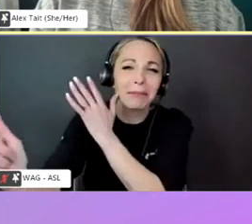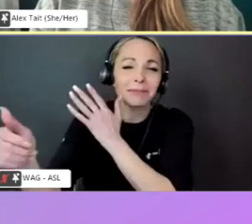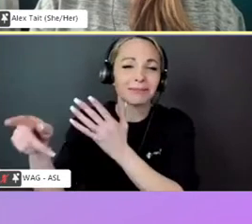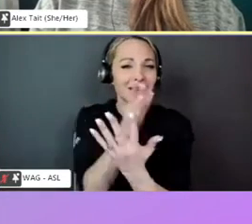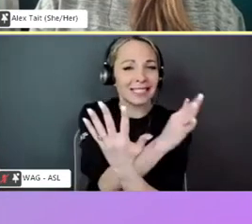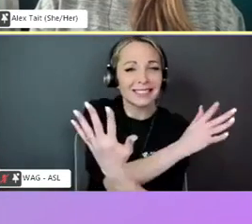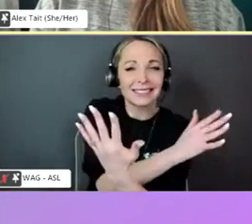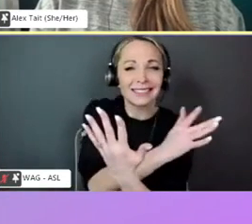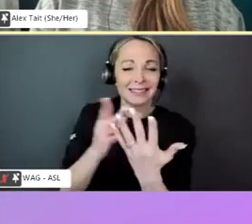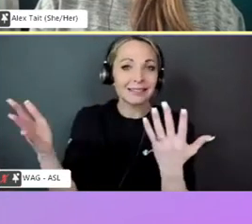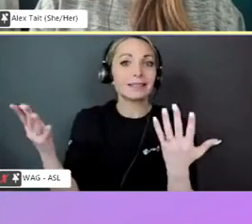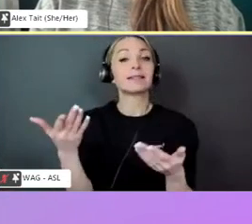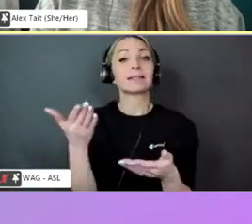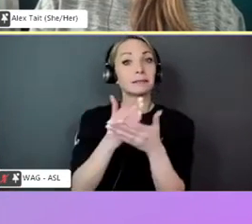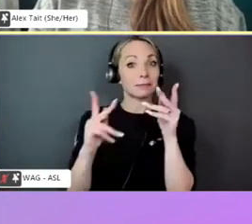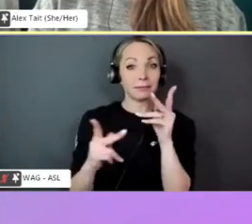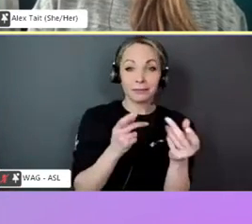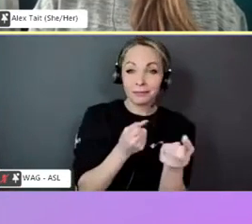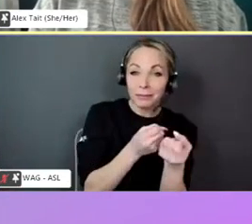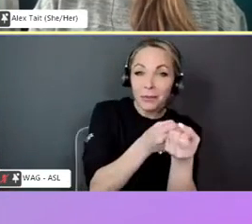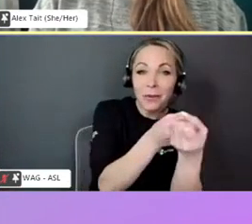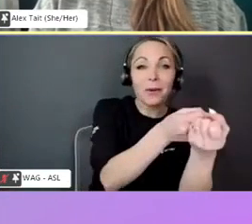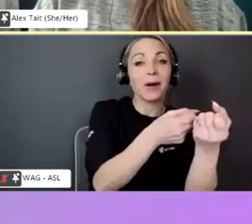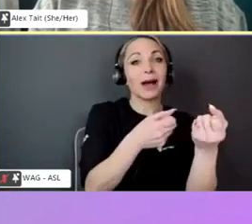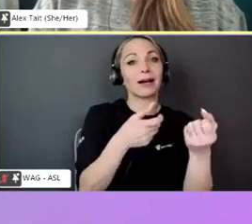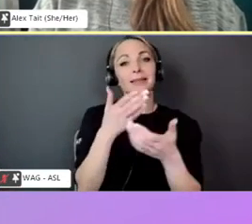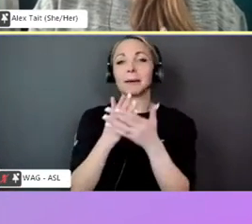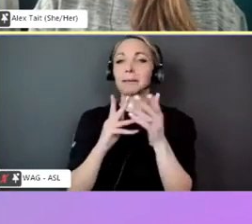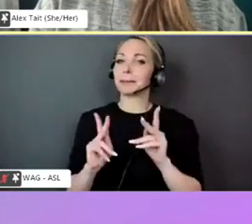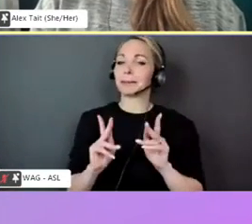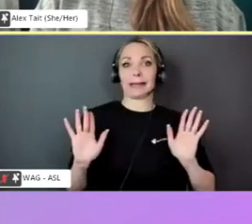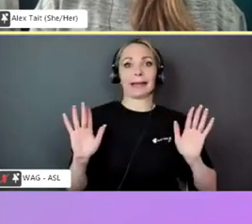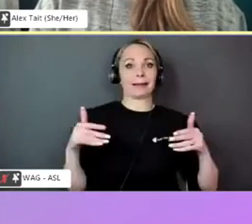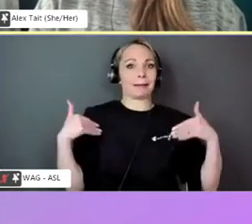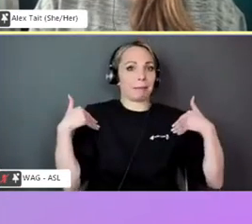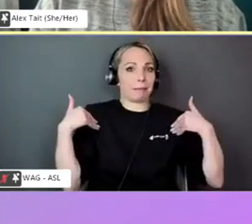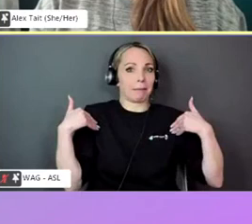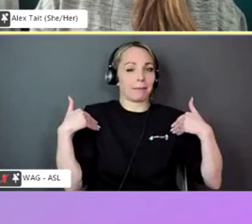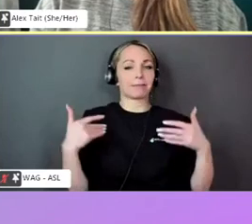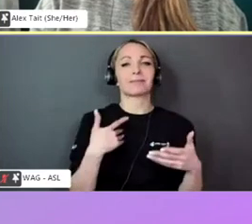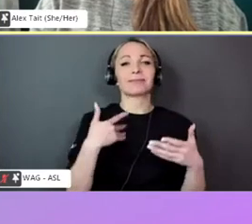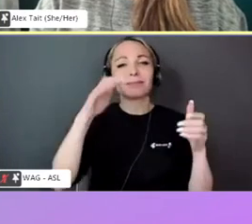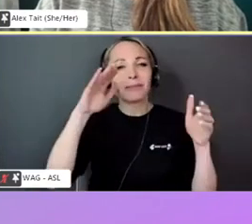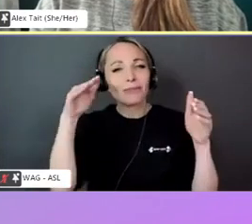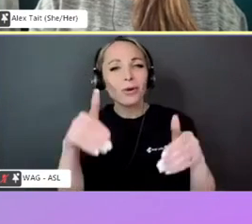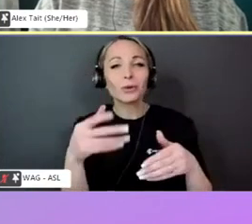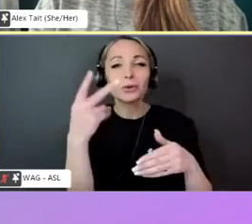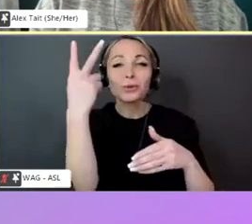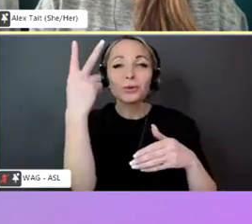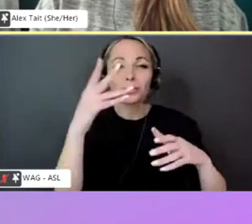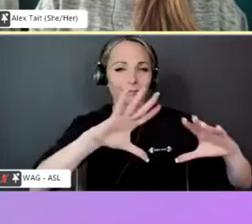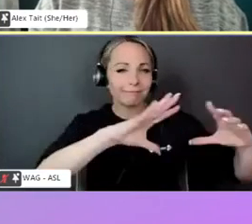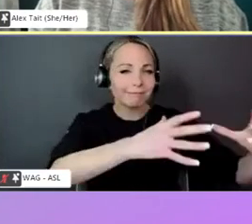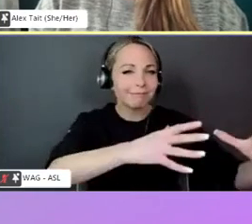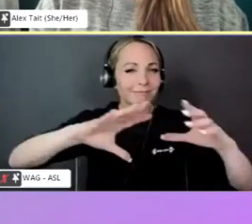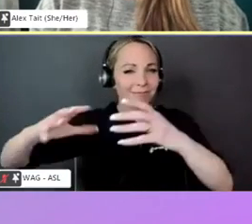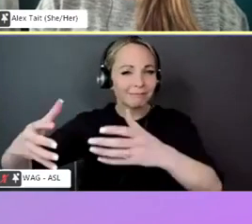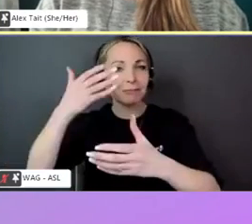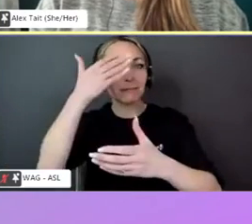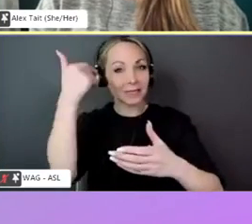the way up to Sava users. Confident daily users of technology. They support other seniors using